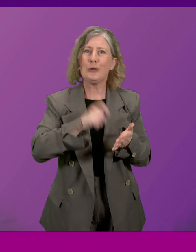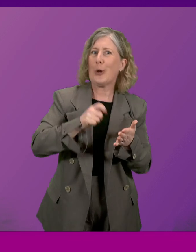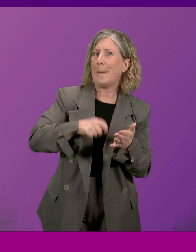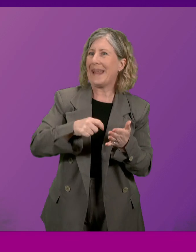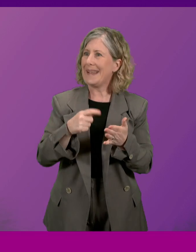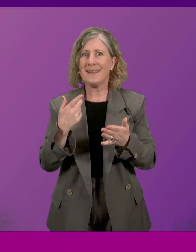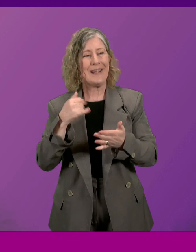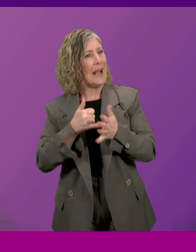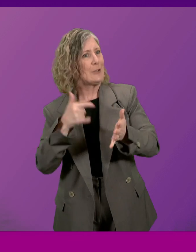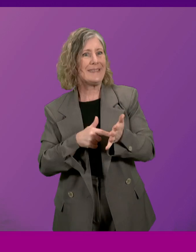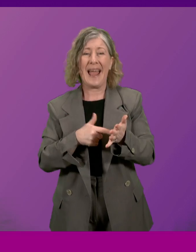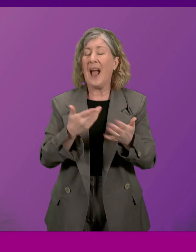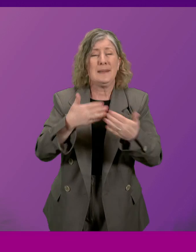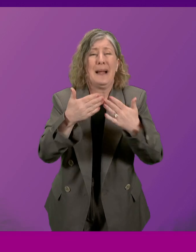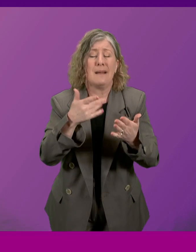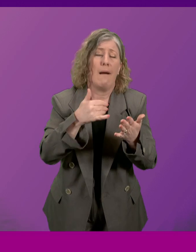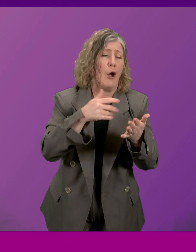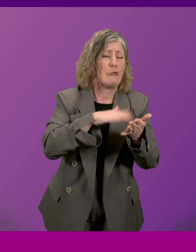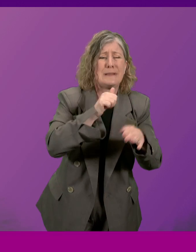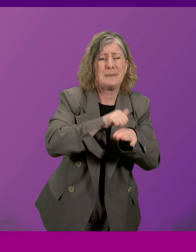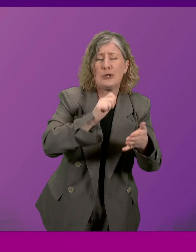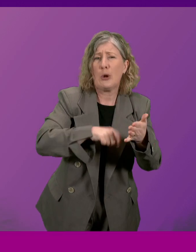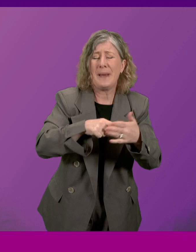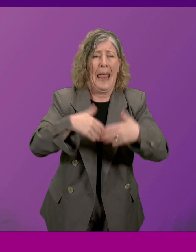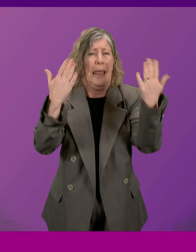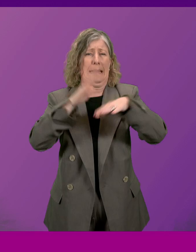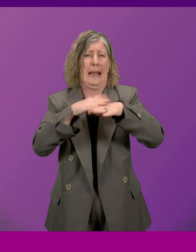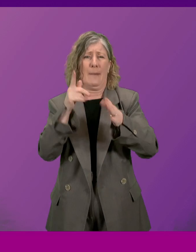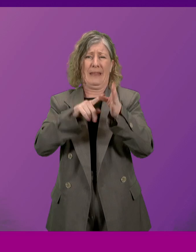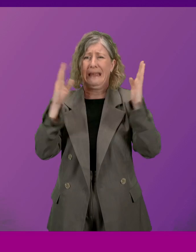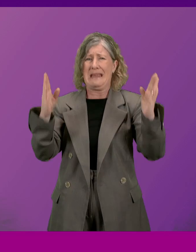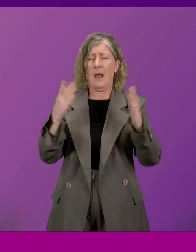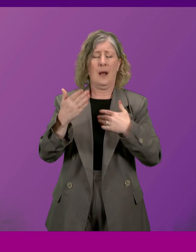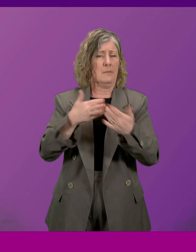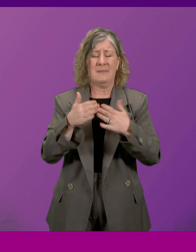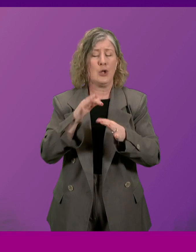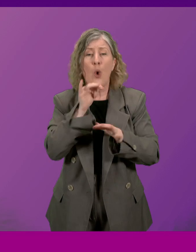Saturday. Whether it is Christmas shopping or shopping on any other day, it is just not on.